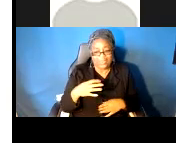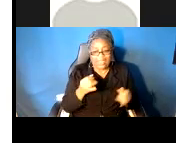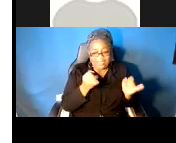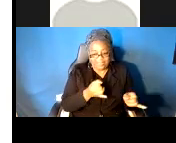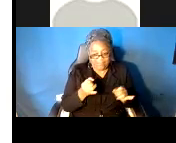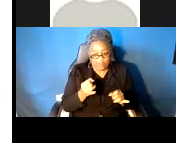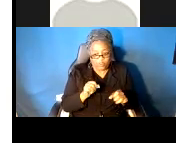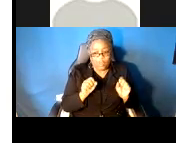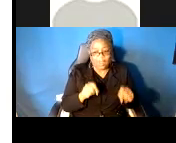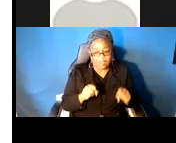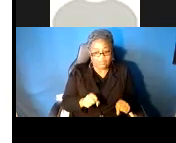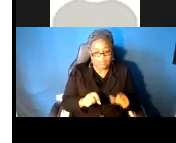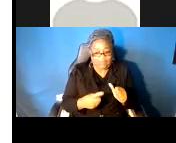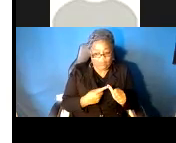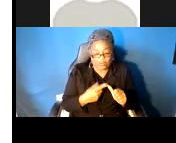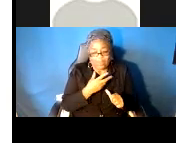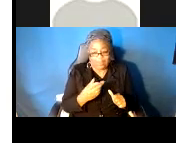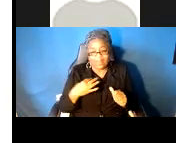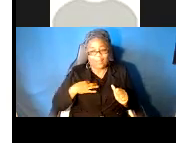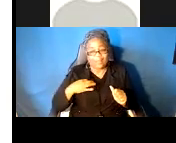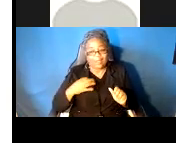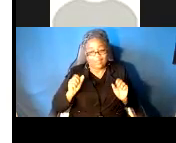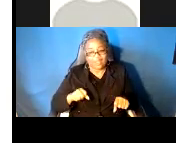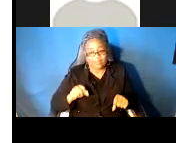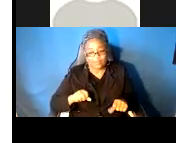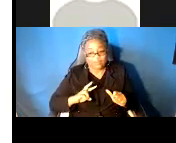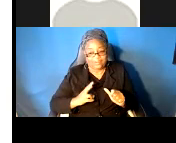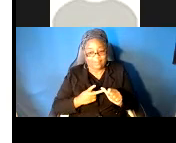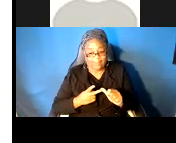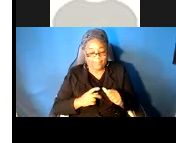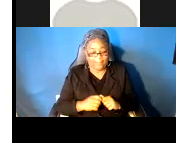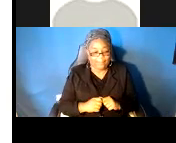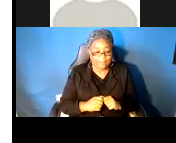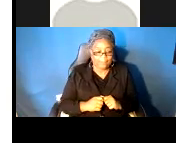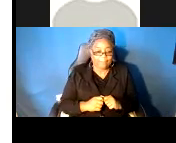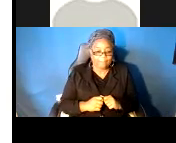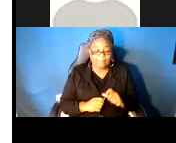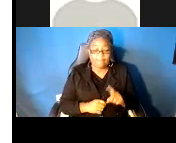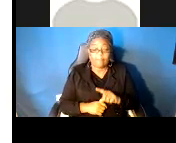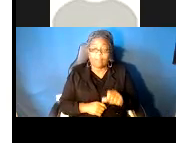and application eligibility second. All right. There's another question here.